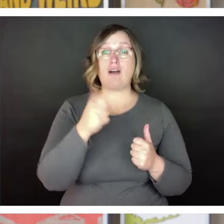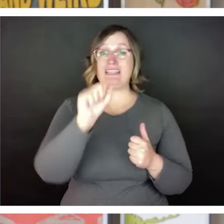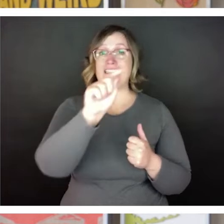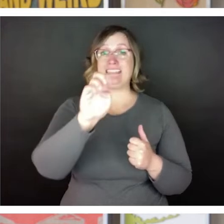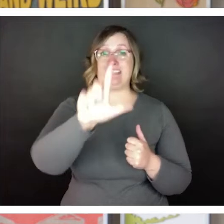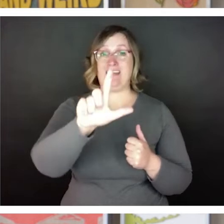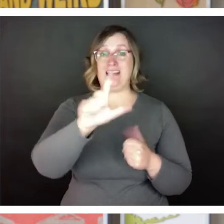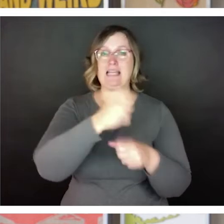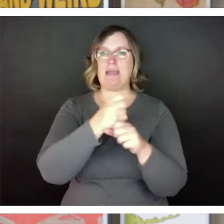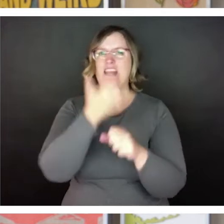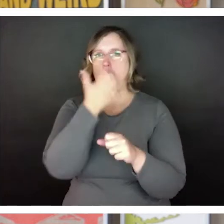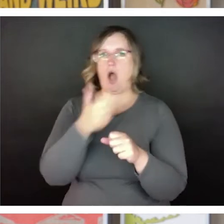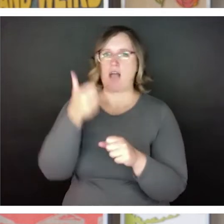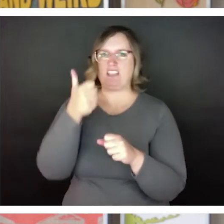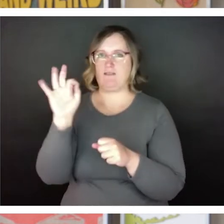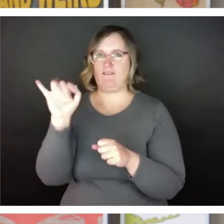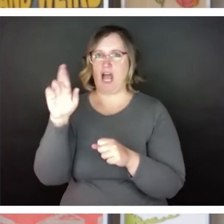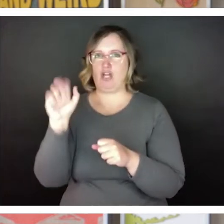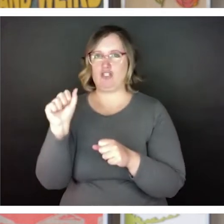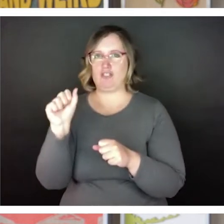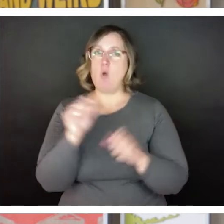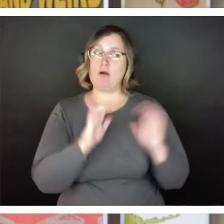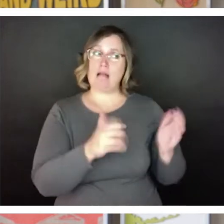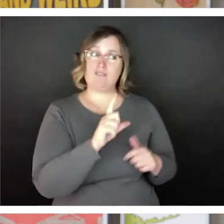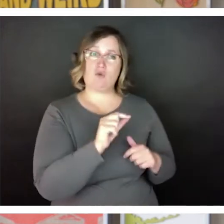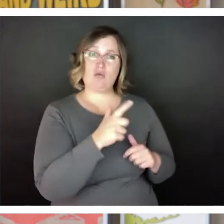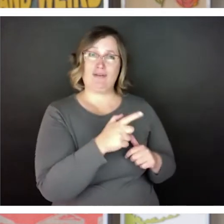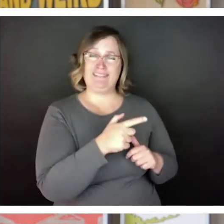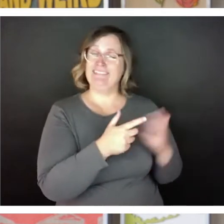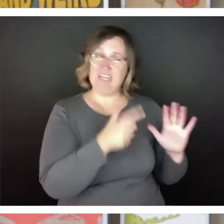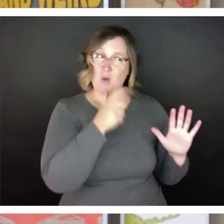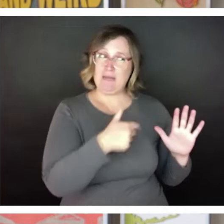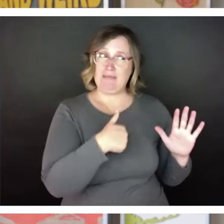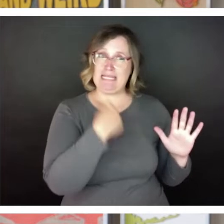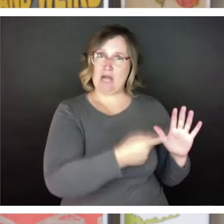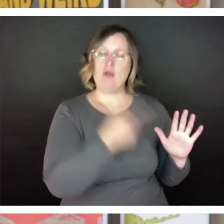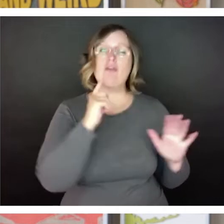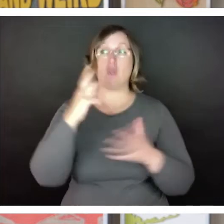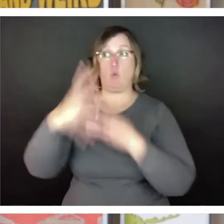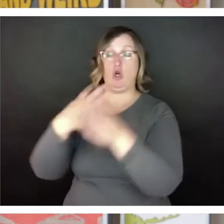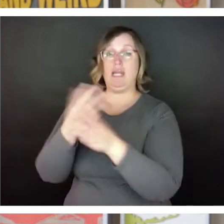Well, class of 2021, you don't need me to tell you that the world is burning hotter than ever.